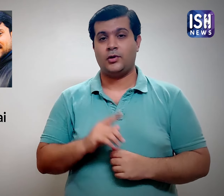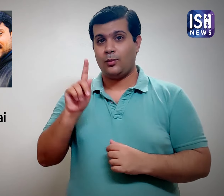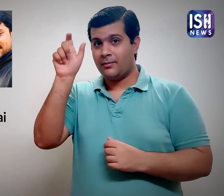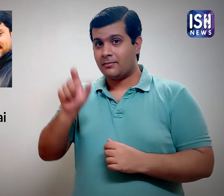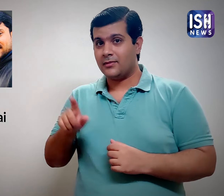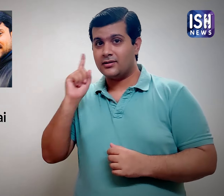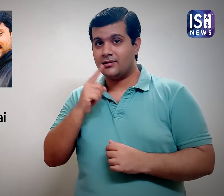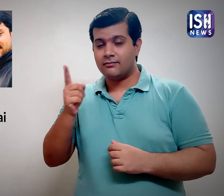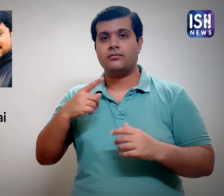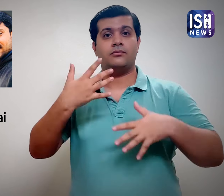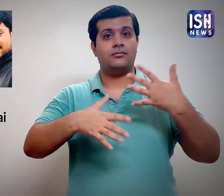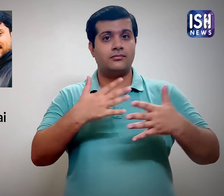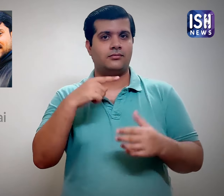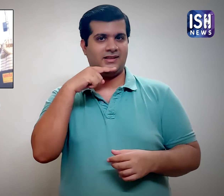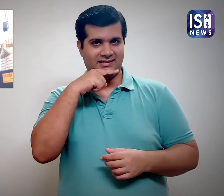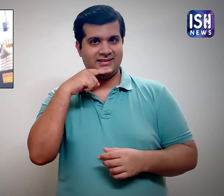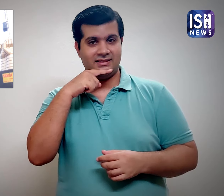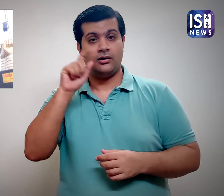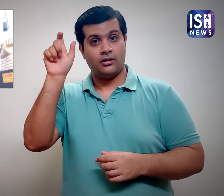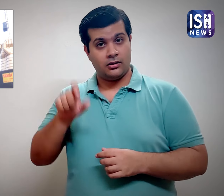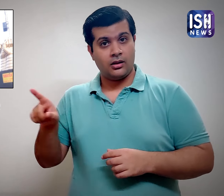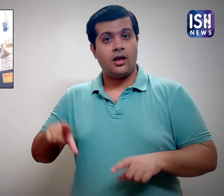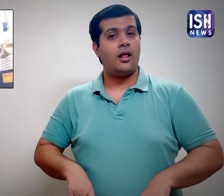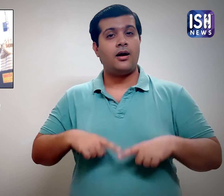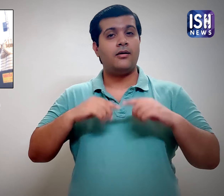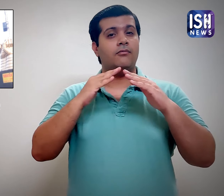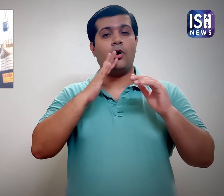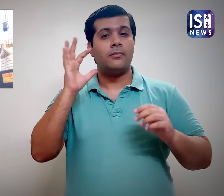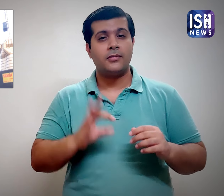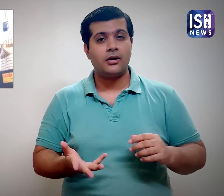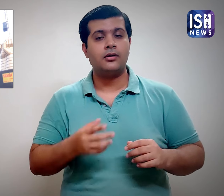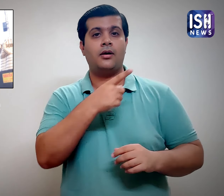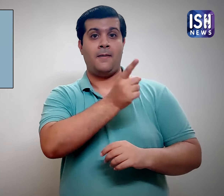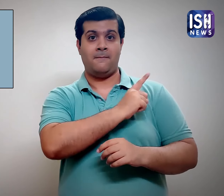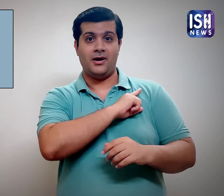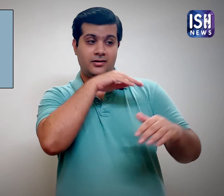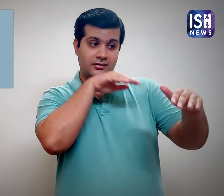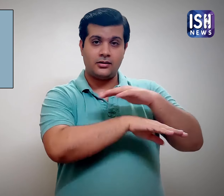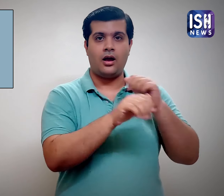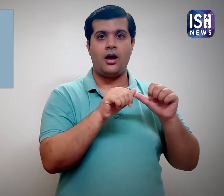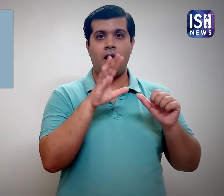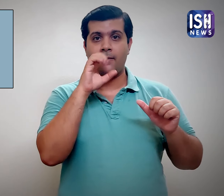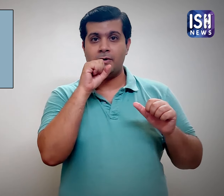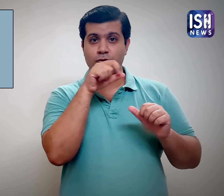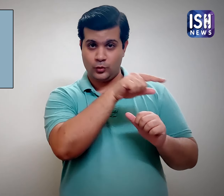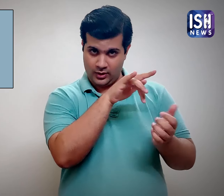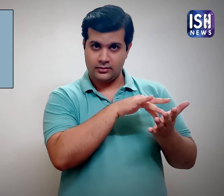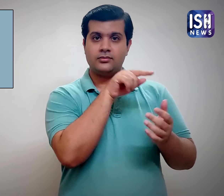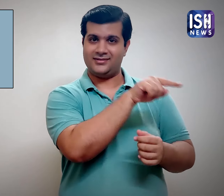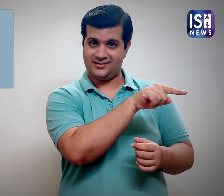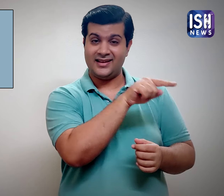Sachin Kambale - Sign Name - is a Deaf man, who hails from Ambajogai in Beed.